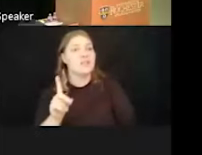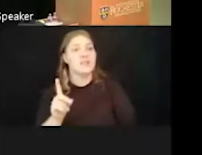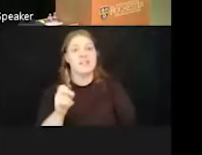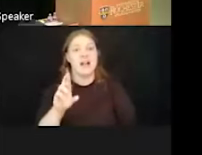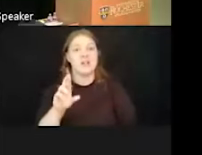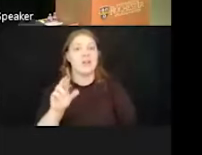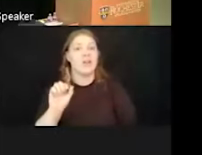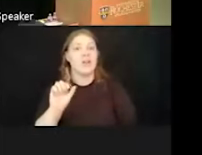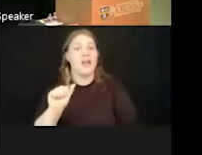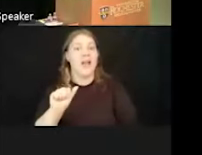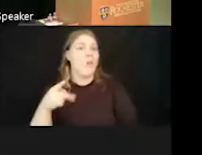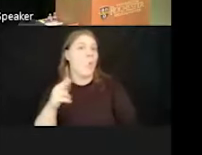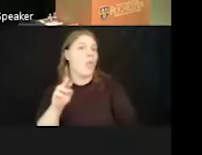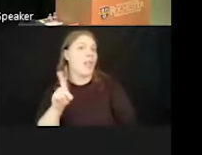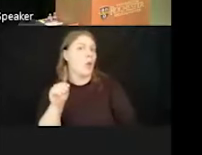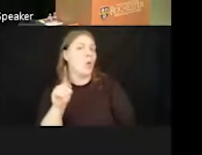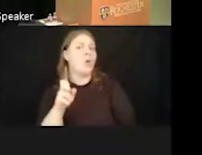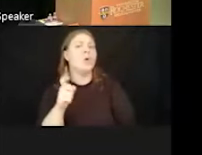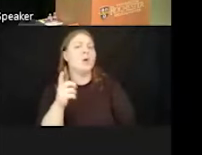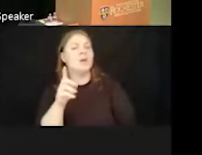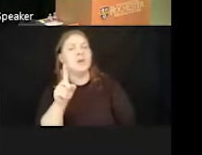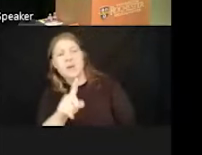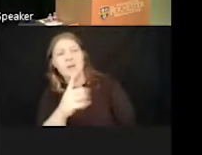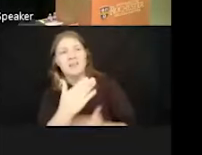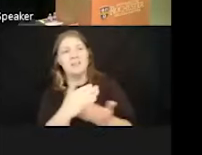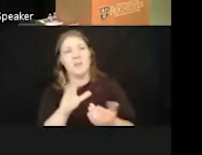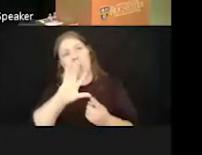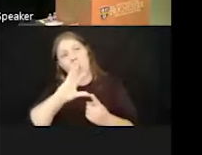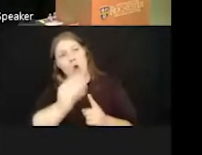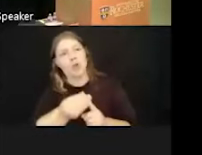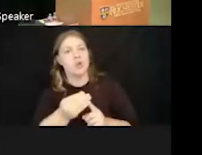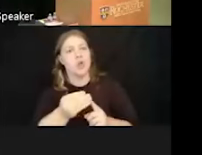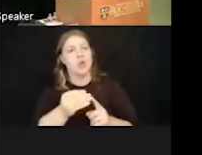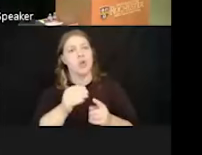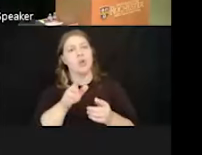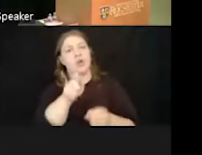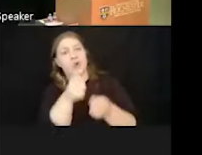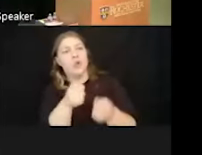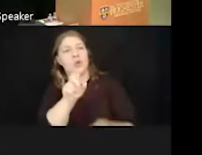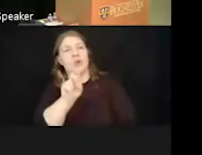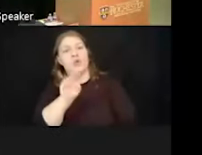some cultural nuances that you see between the different Hispanic communities um you mentioned